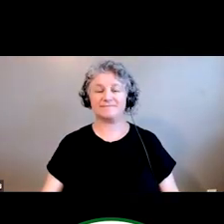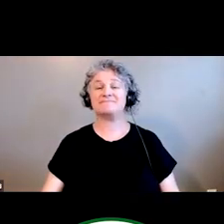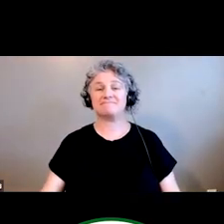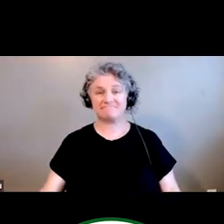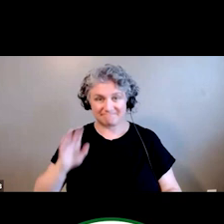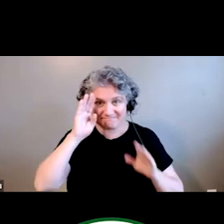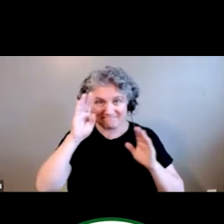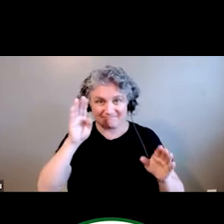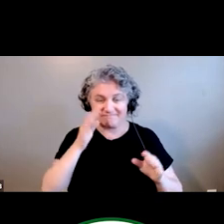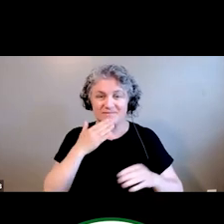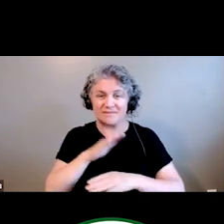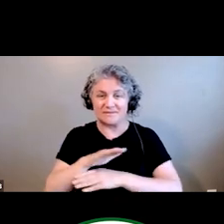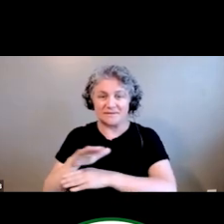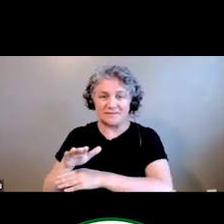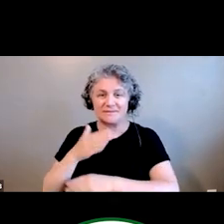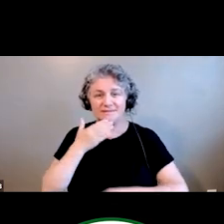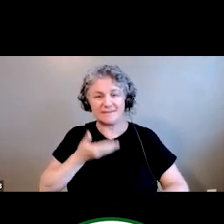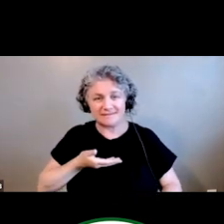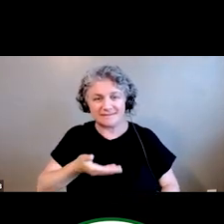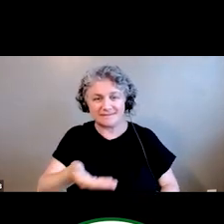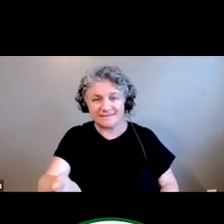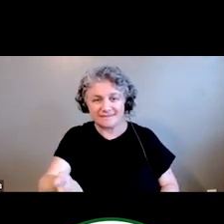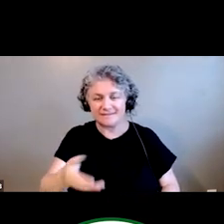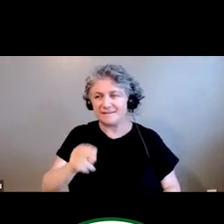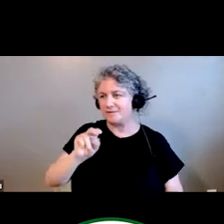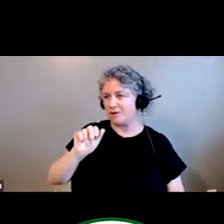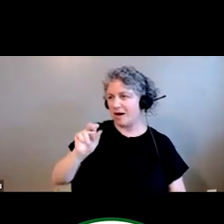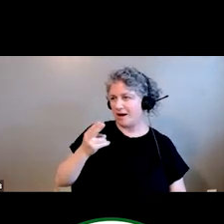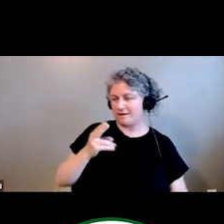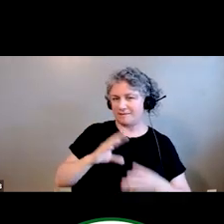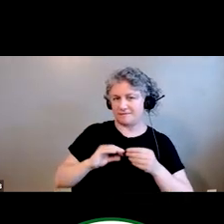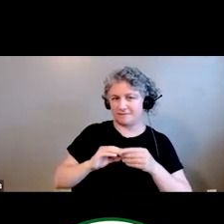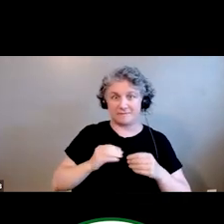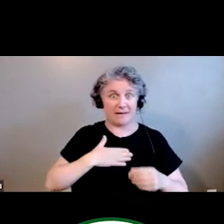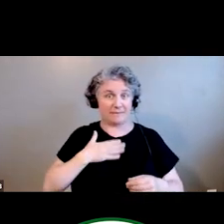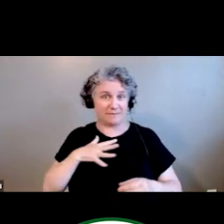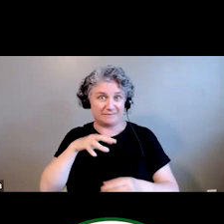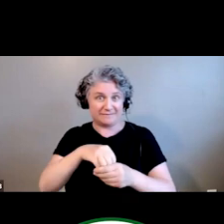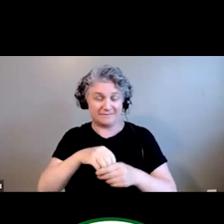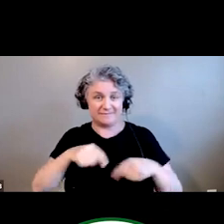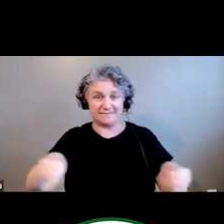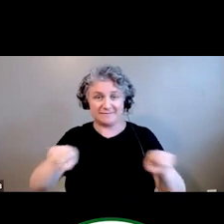I'm glad to hear that there has been conferences for the past few days regards to parks. My